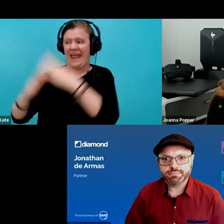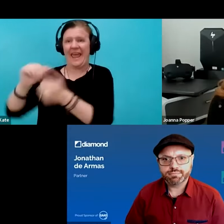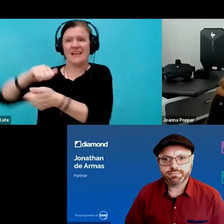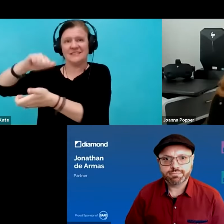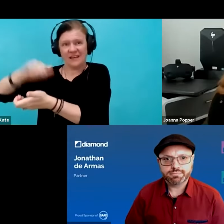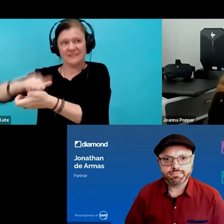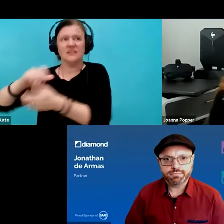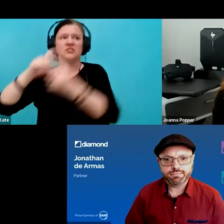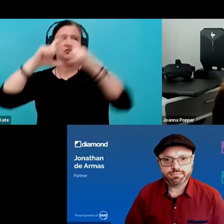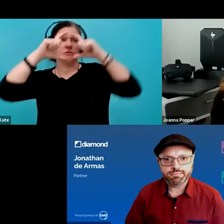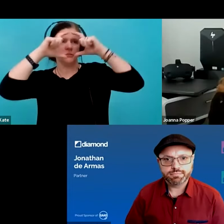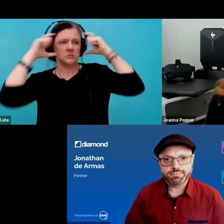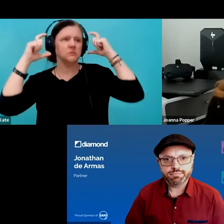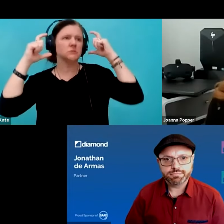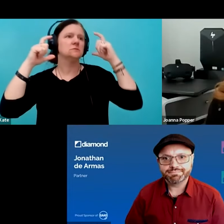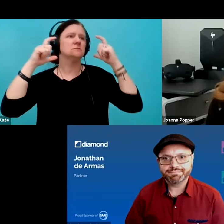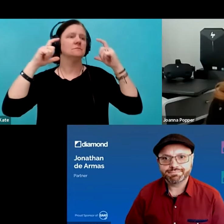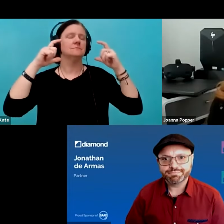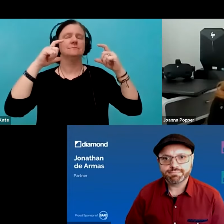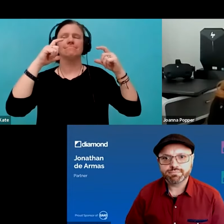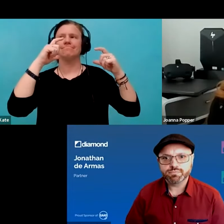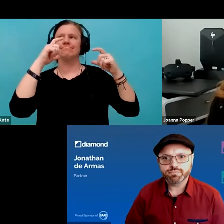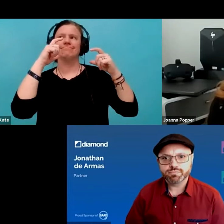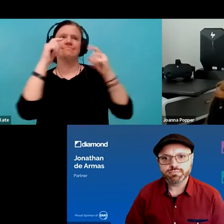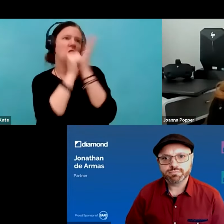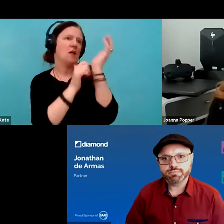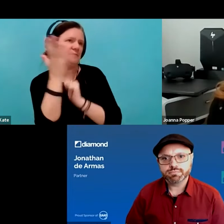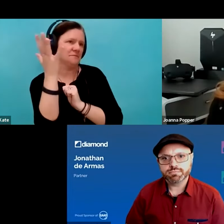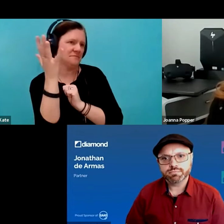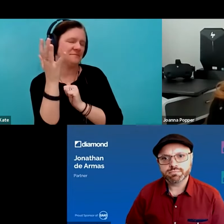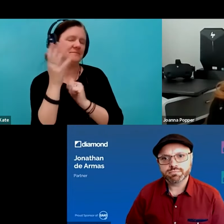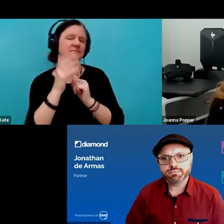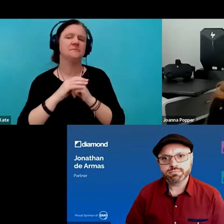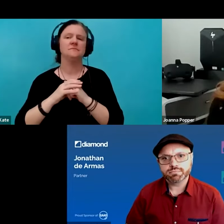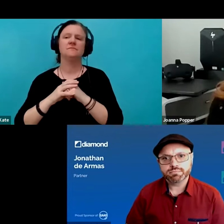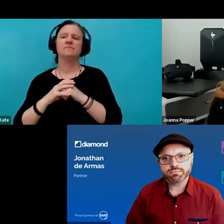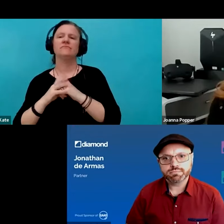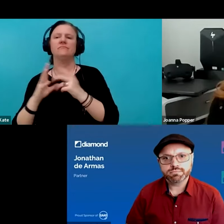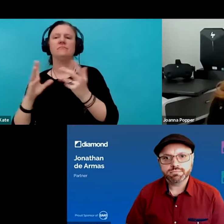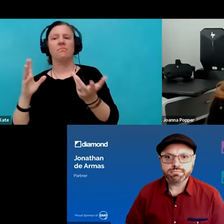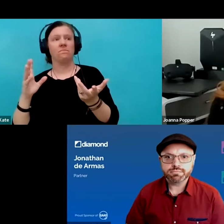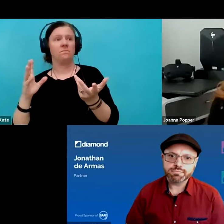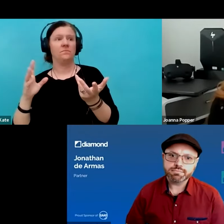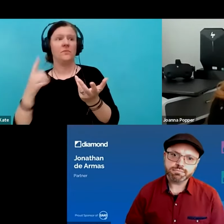for as as needed. Christina Heller: As far as take so if you're looking at volumetric capture for